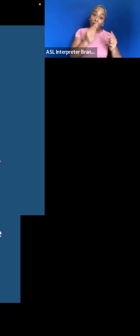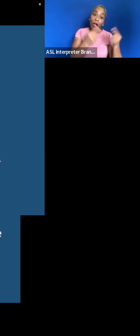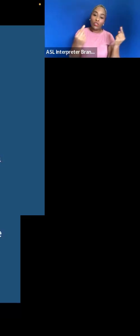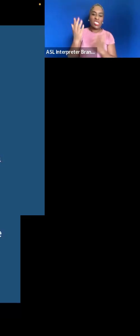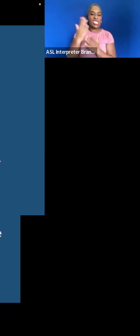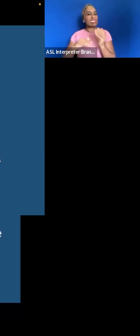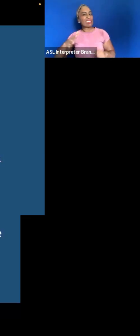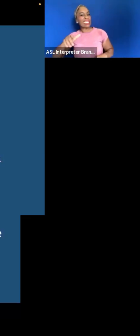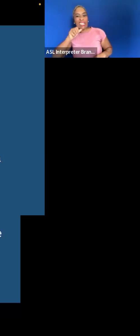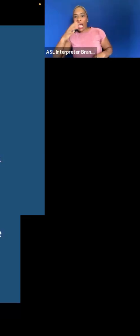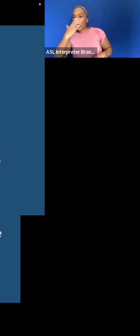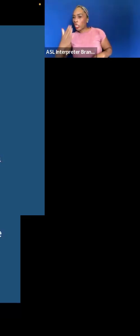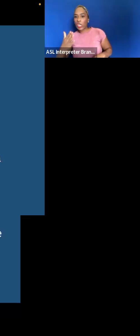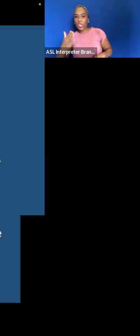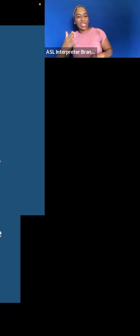And this is here for your perusal as well.